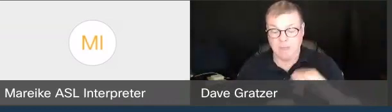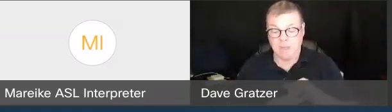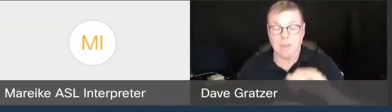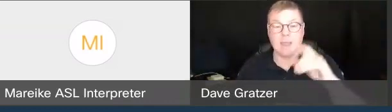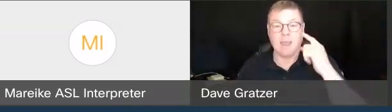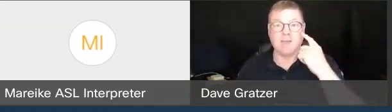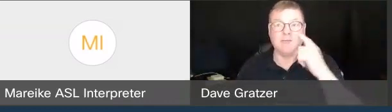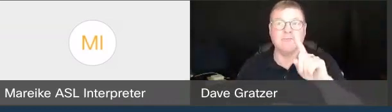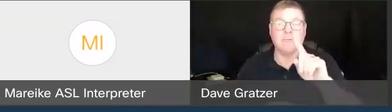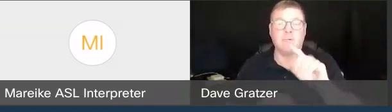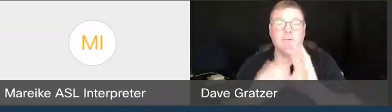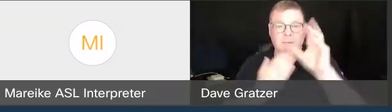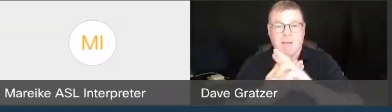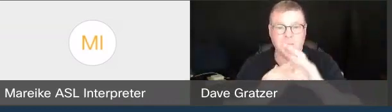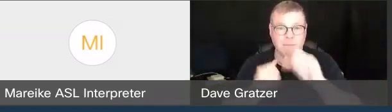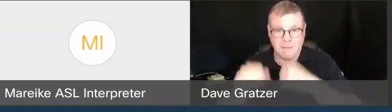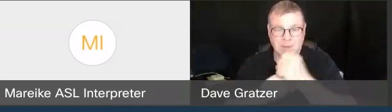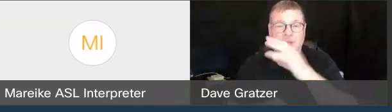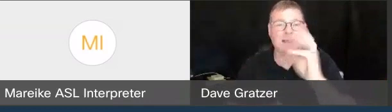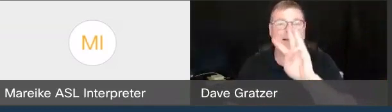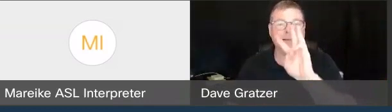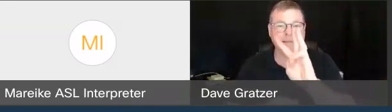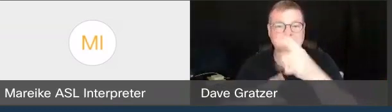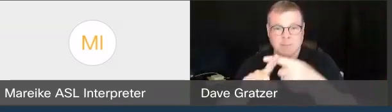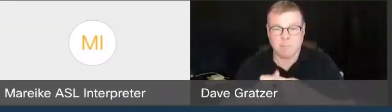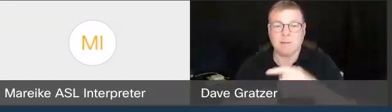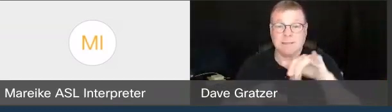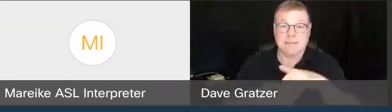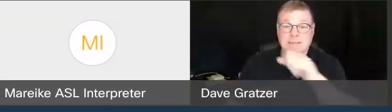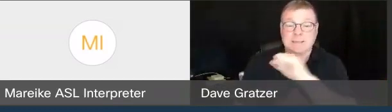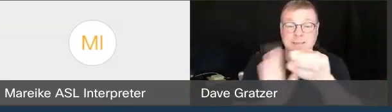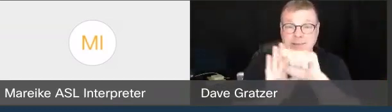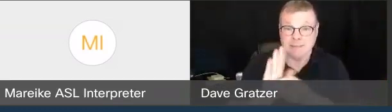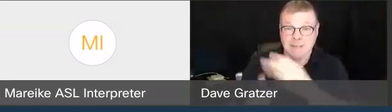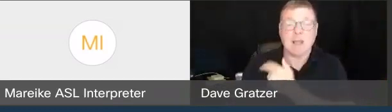or six months or longer in a state hospital is typically the threshold for ACT eligibility.